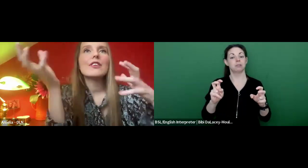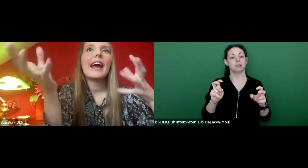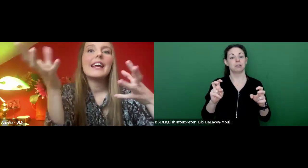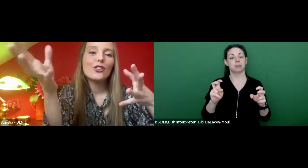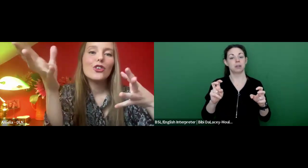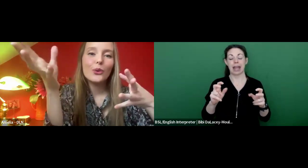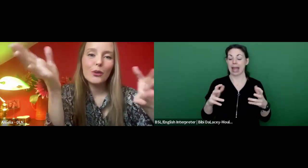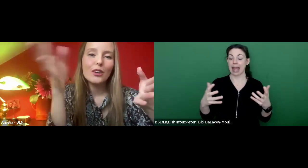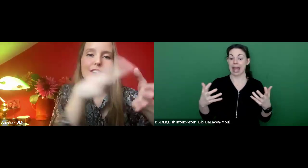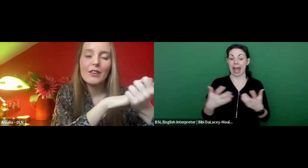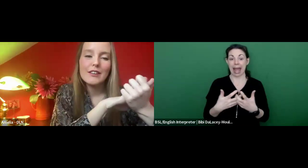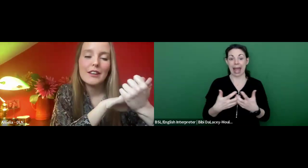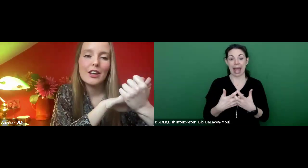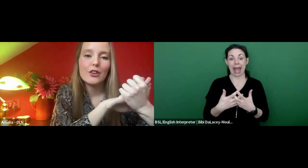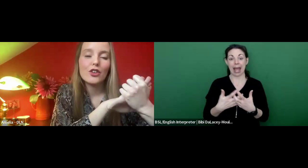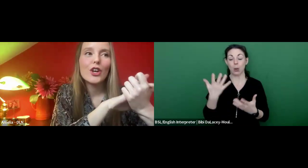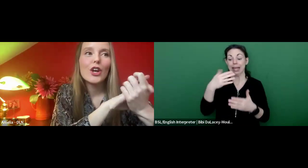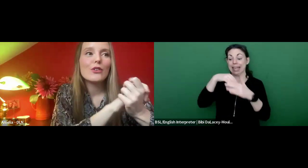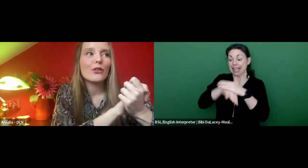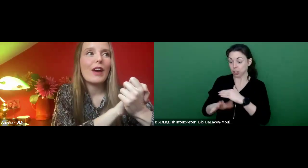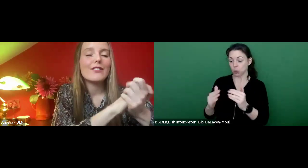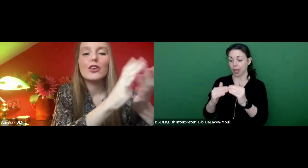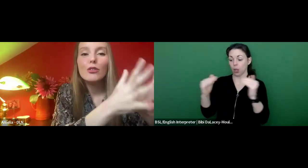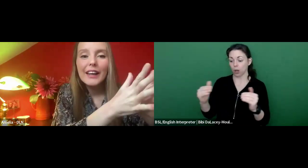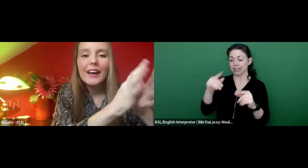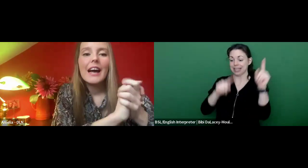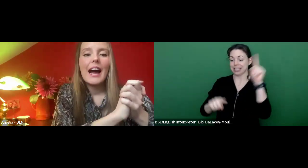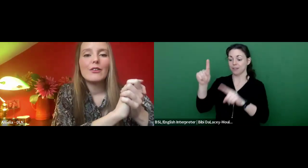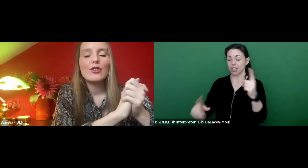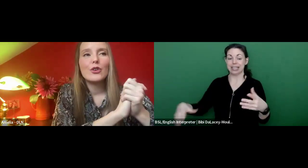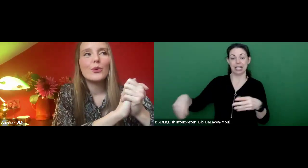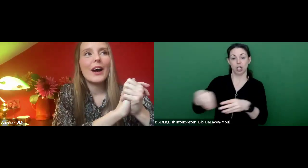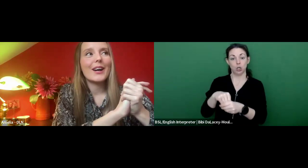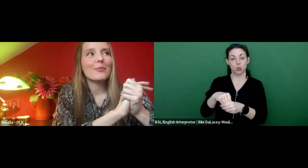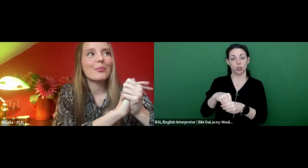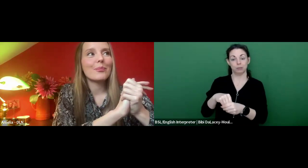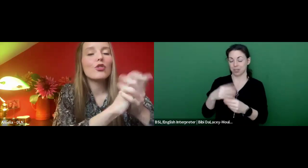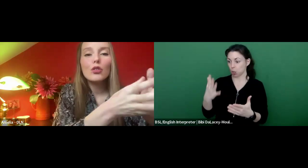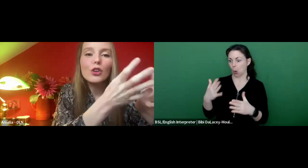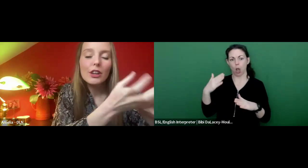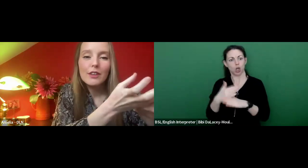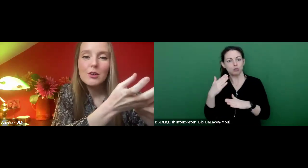how to get into equality, diversity and inclusion sort of as a career, how to draw on your lived